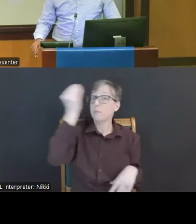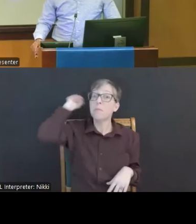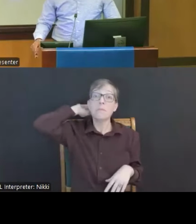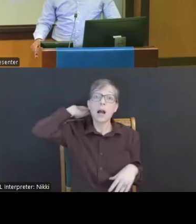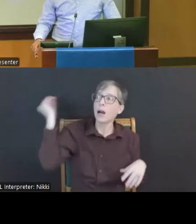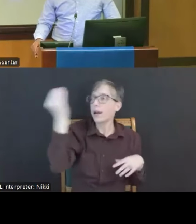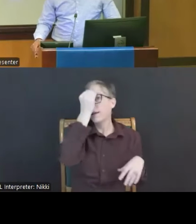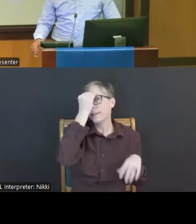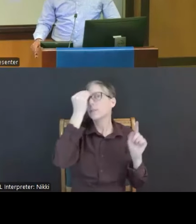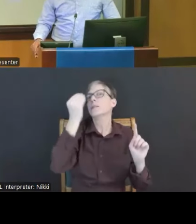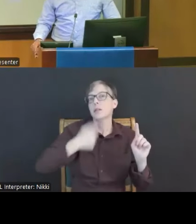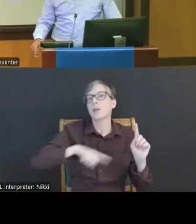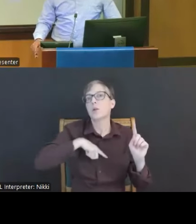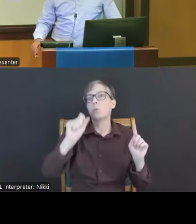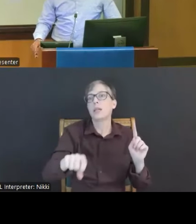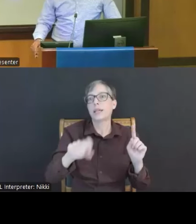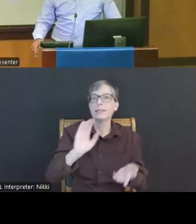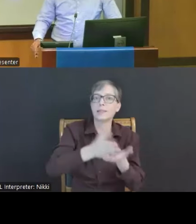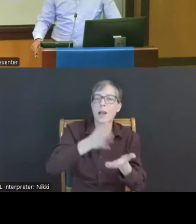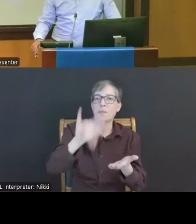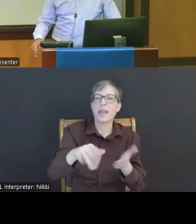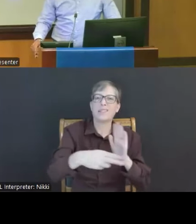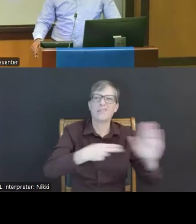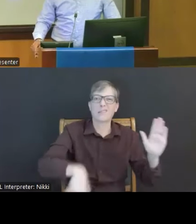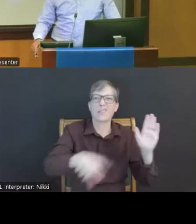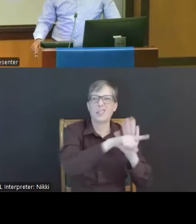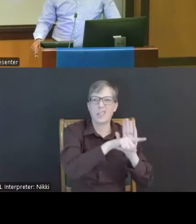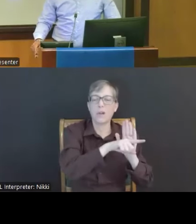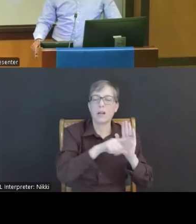communities for Behavioral Health and with this group that we work with we've been able to do